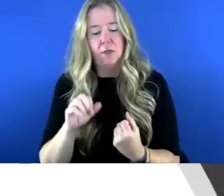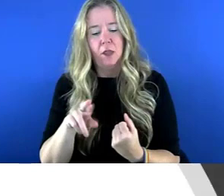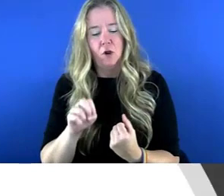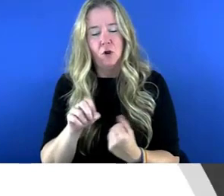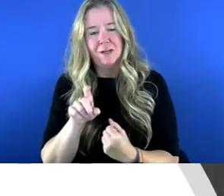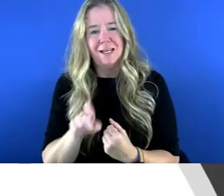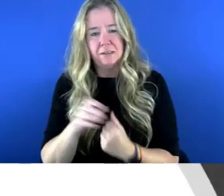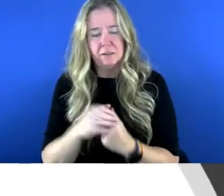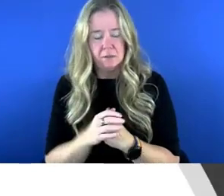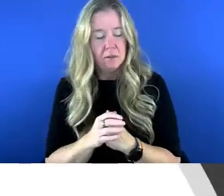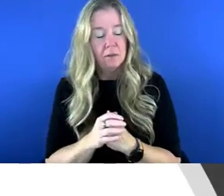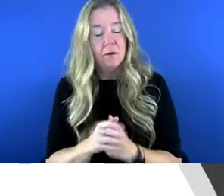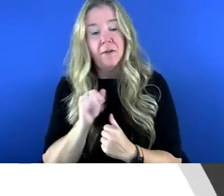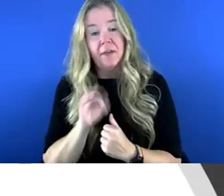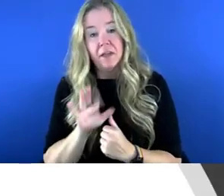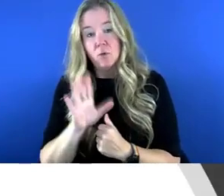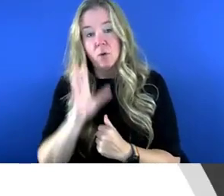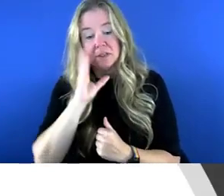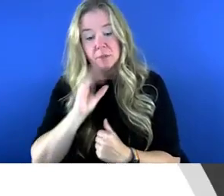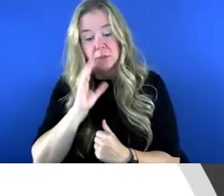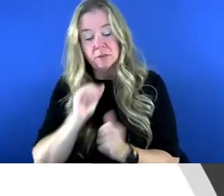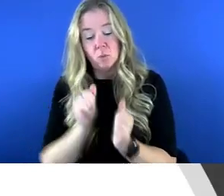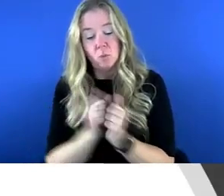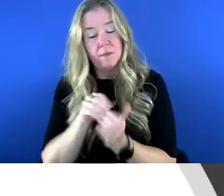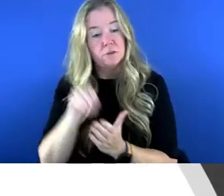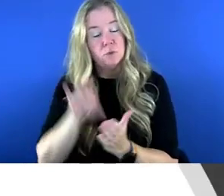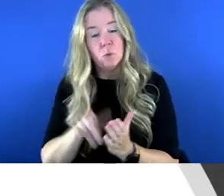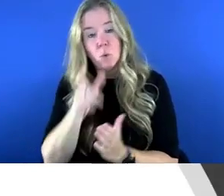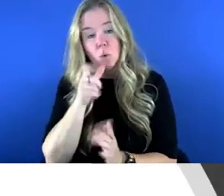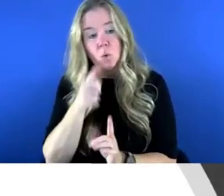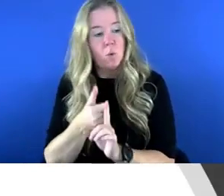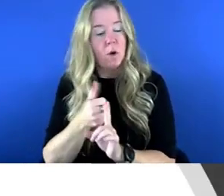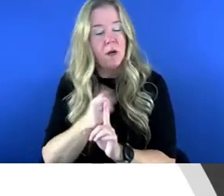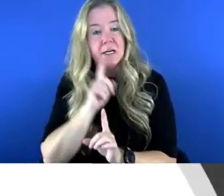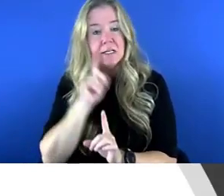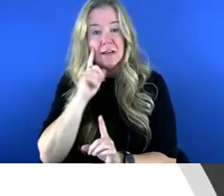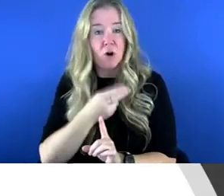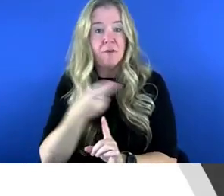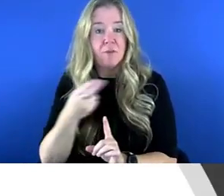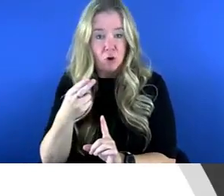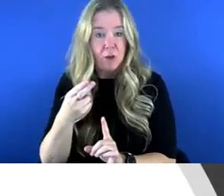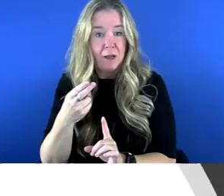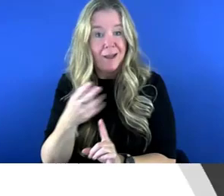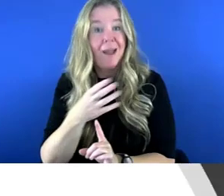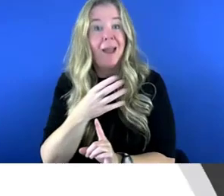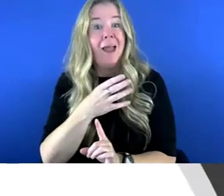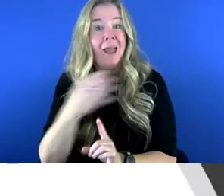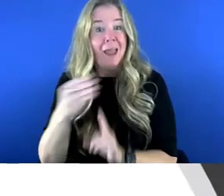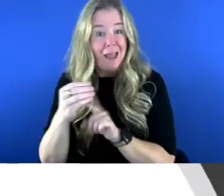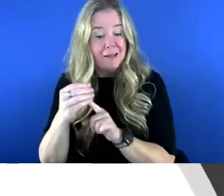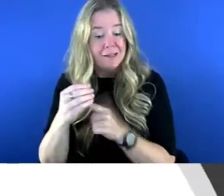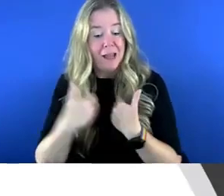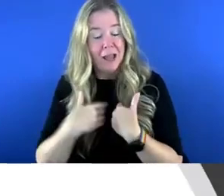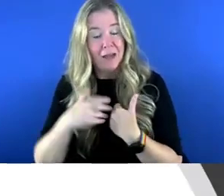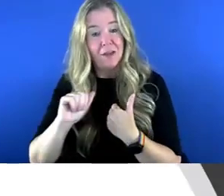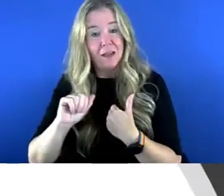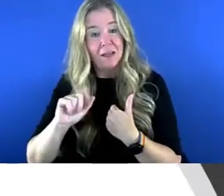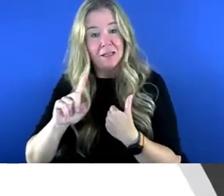Whether your experiences have been with students who are deaf and hard of hearing and have ADHD,